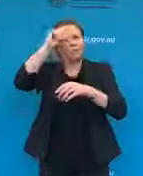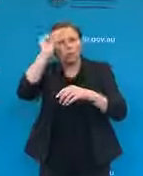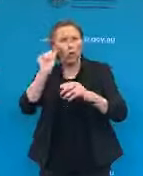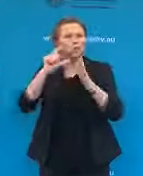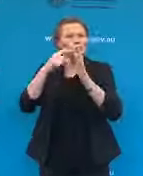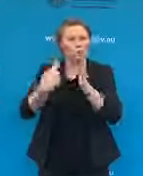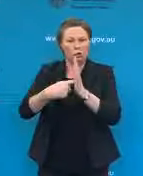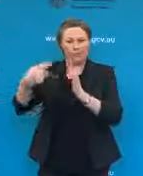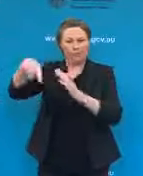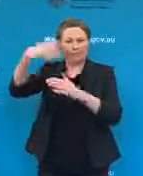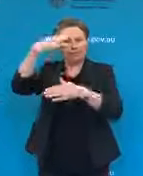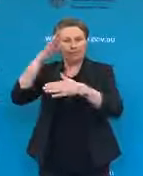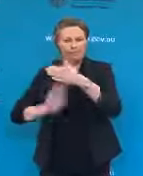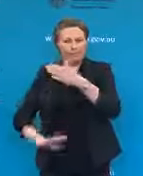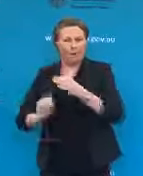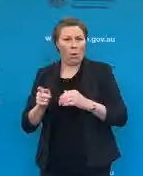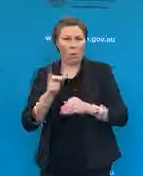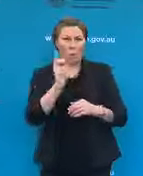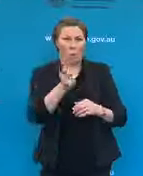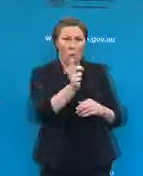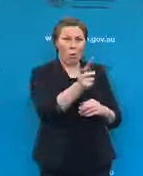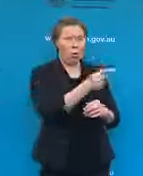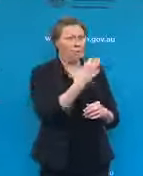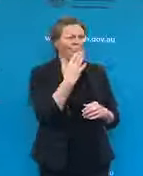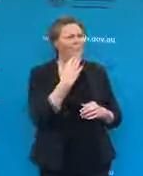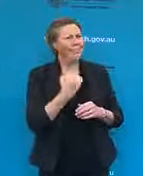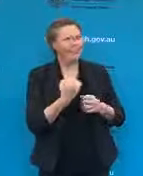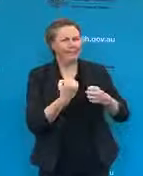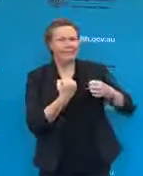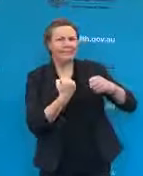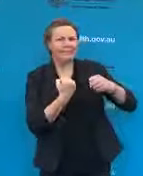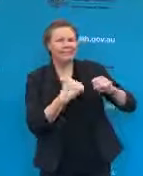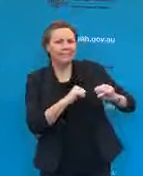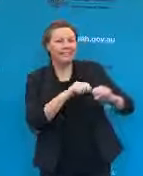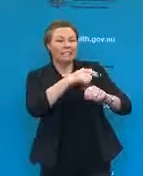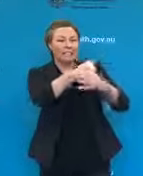warning about avoiding those local government areas in metropolitan